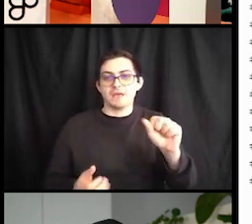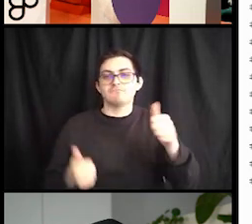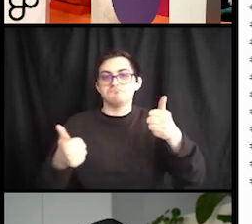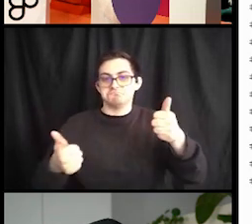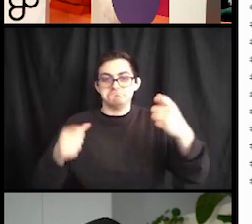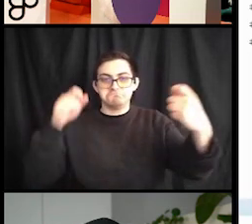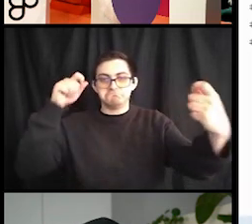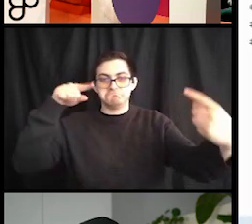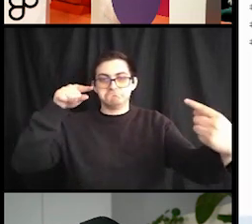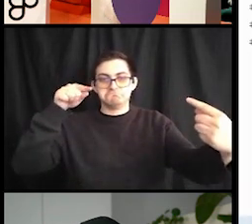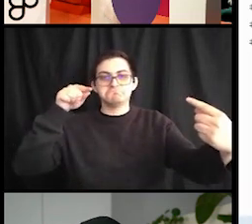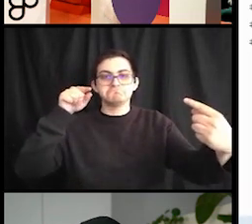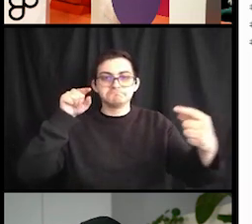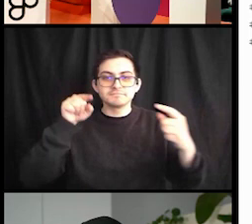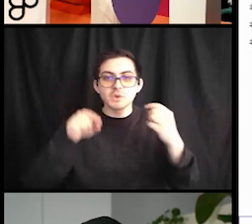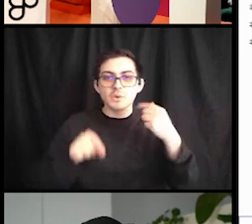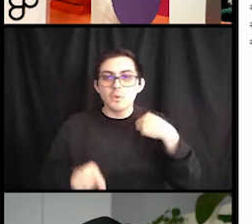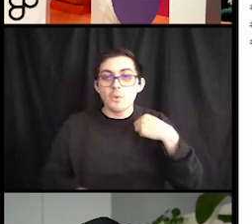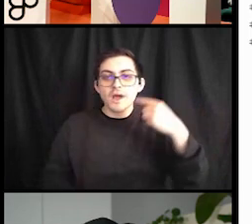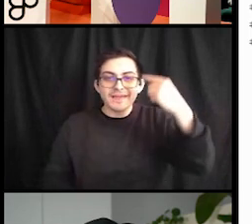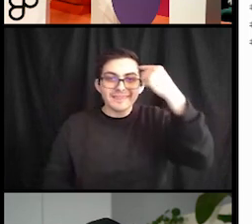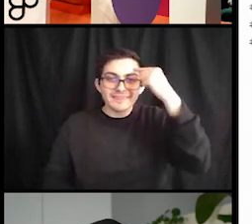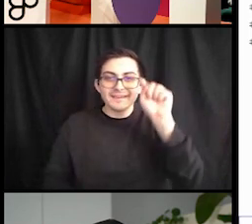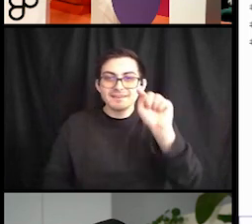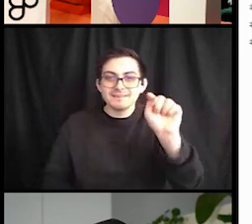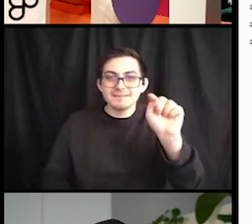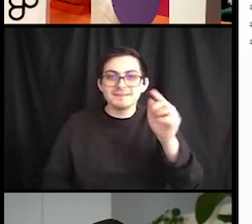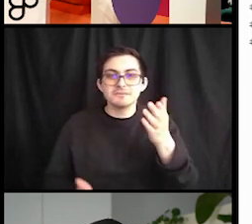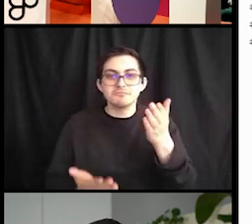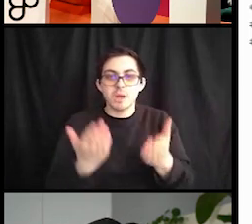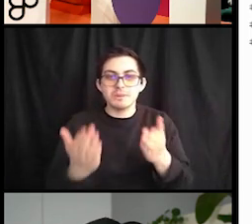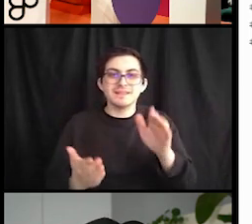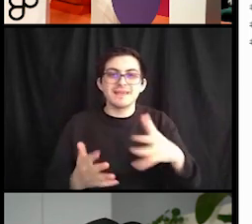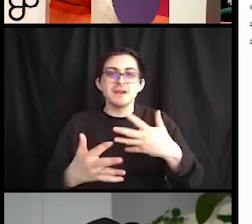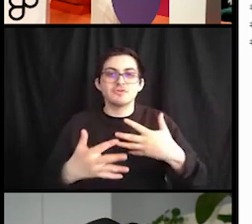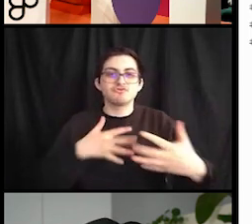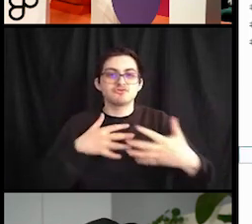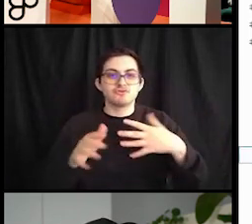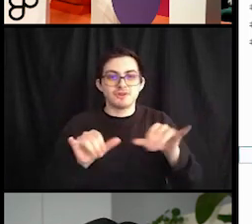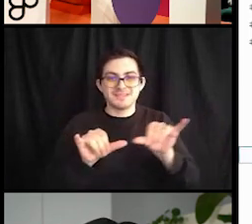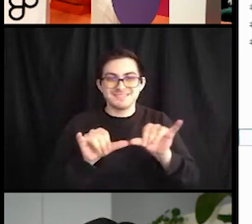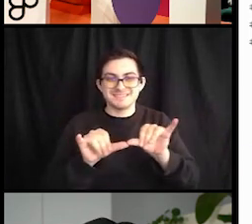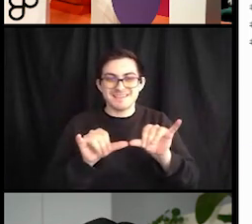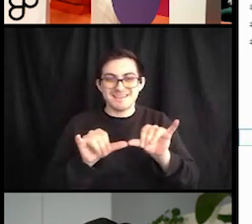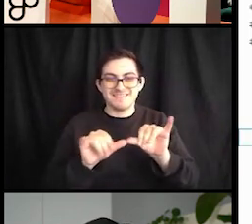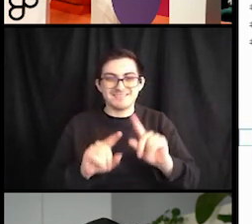I think this is just this gray scale difference isn't doing it for me. So I think we should try updating that